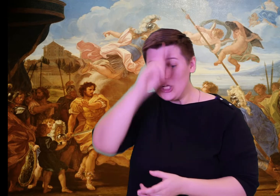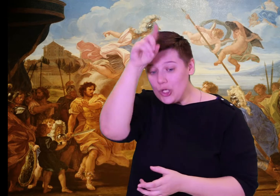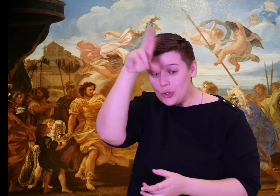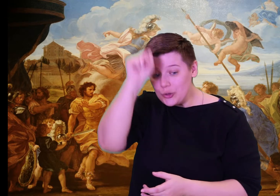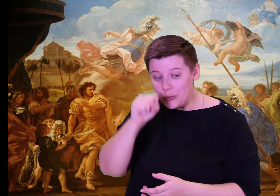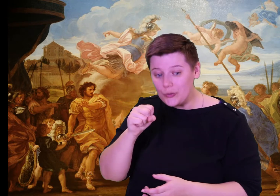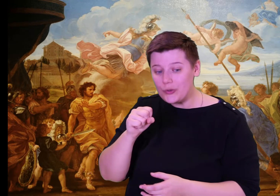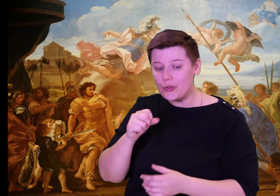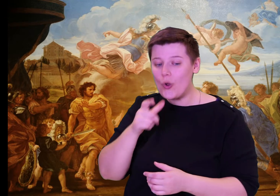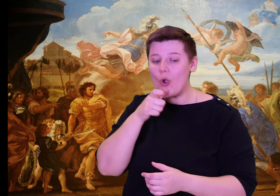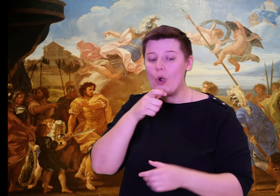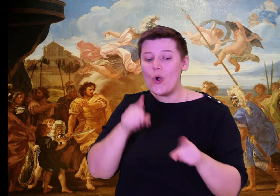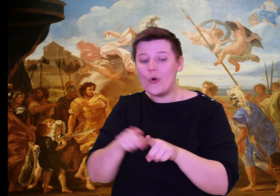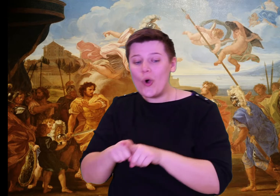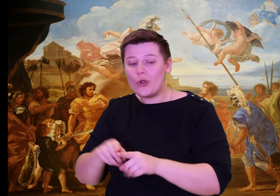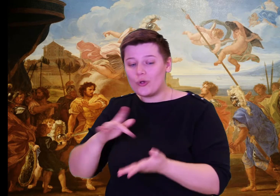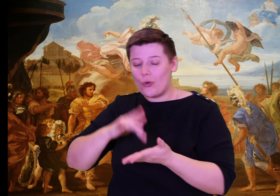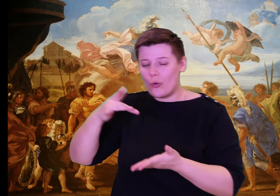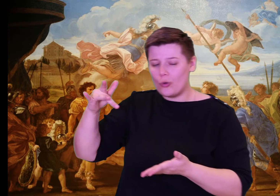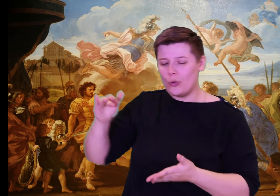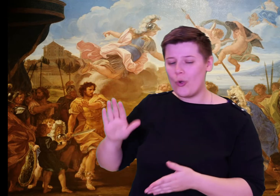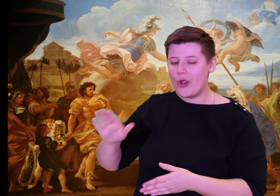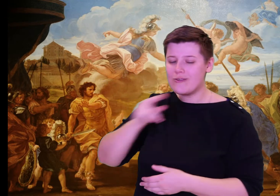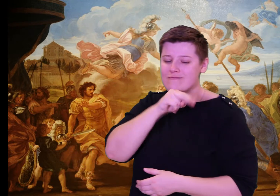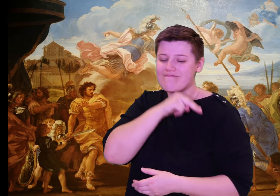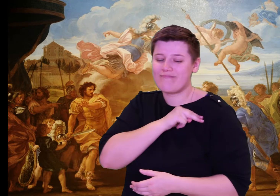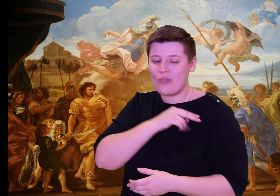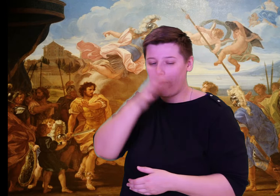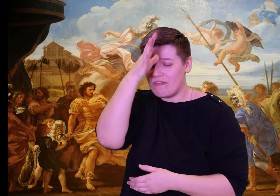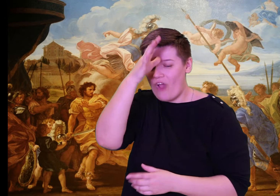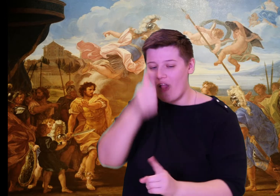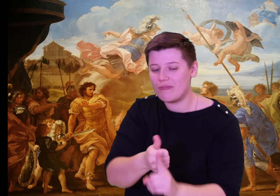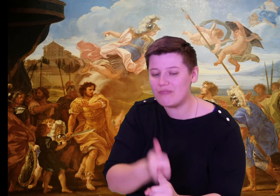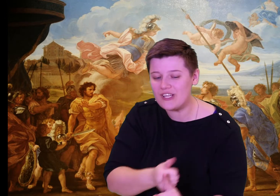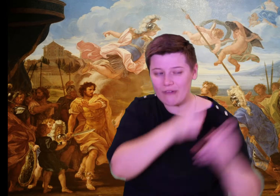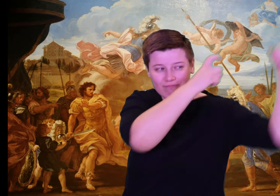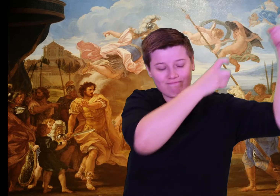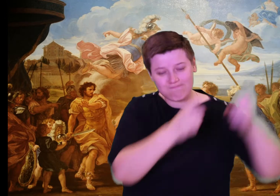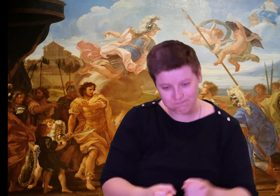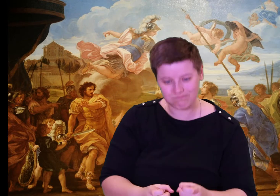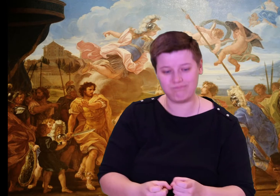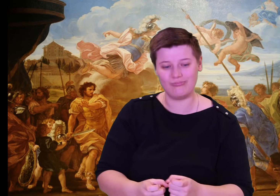together, the same age as our brave Telemachus. I will sleep there beside